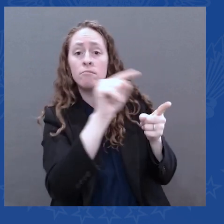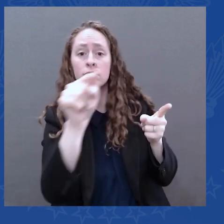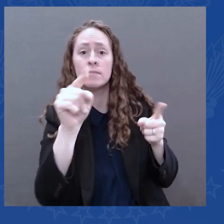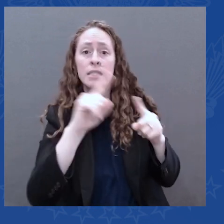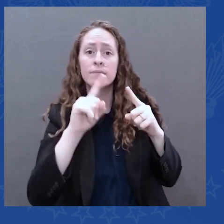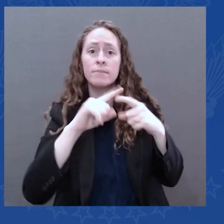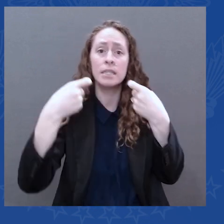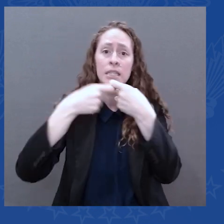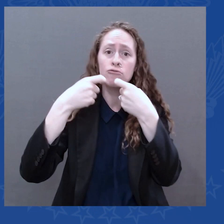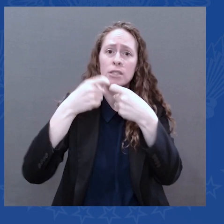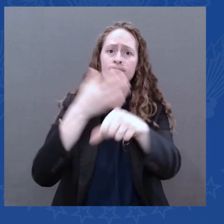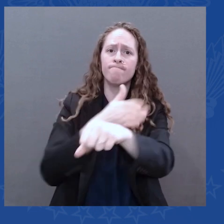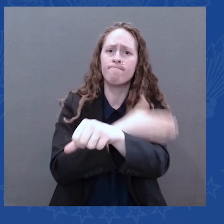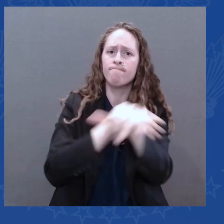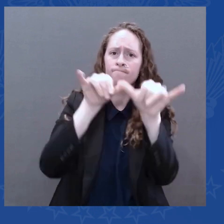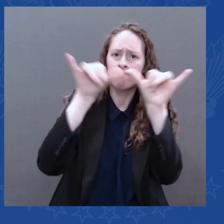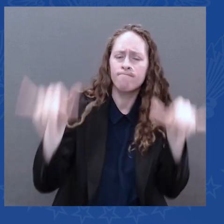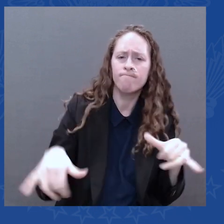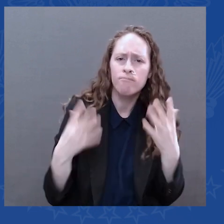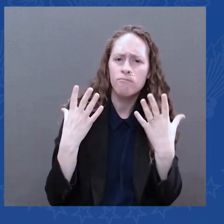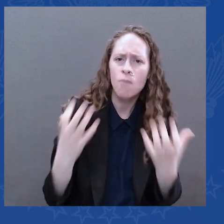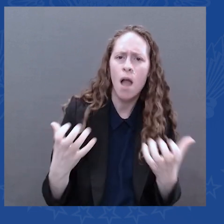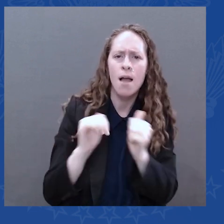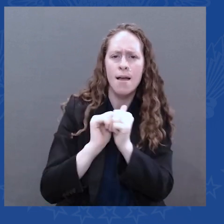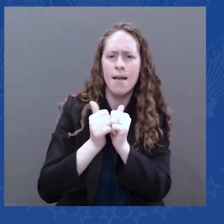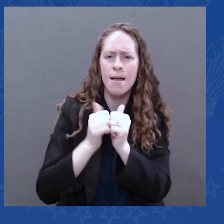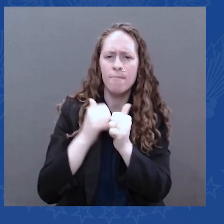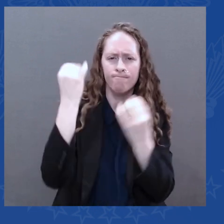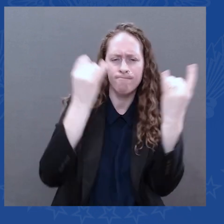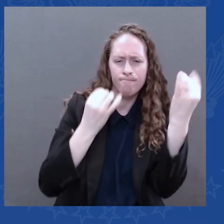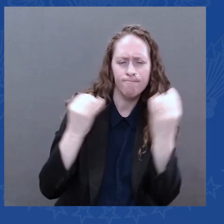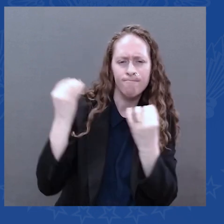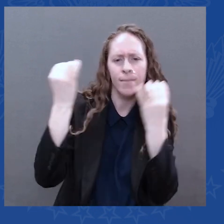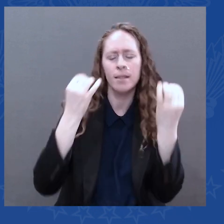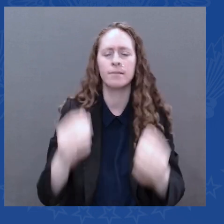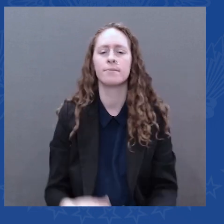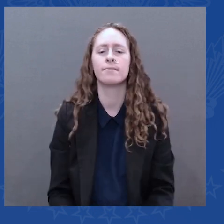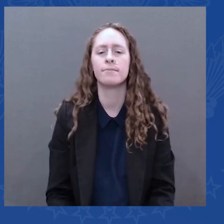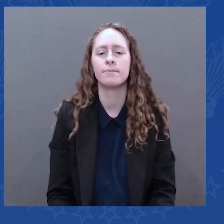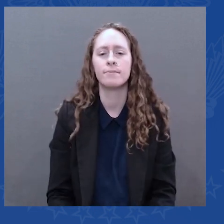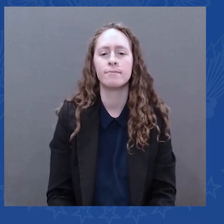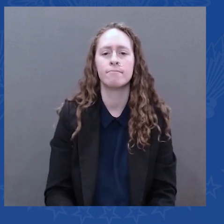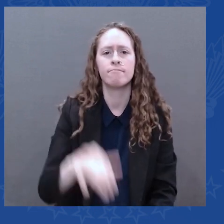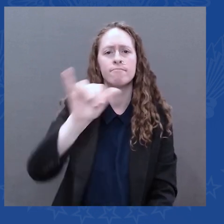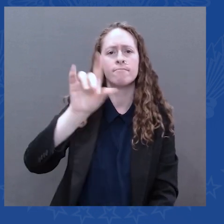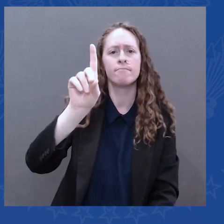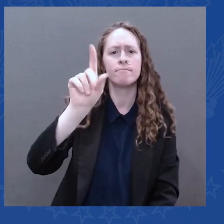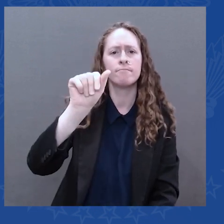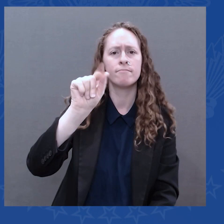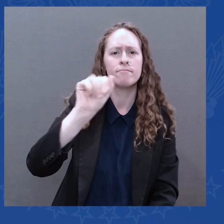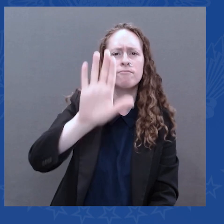on solving outstanding issues in the EU-U.S. cooperation, including in data protec- -- protection and privacy.